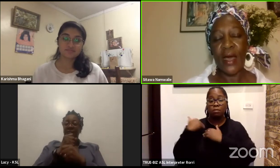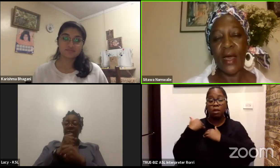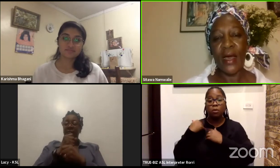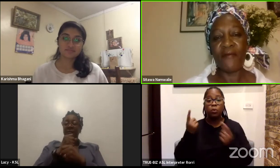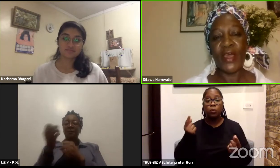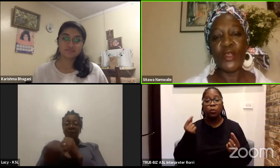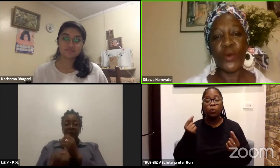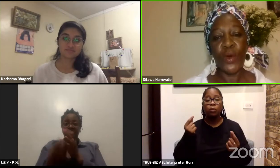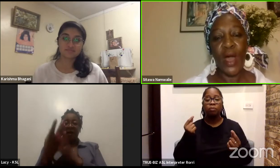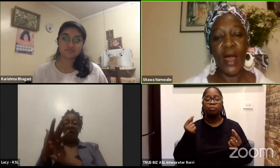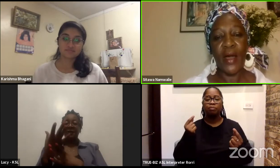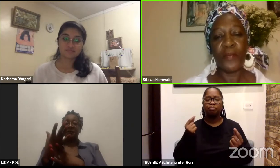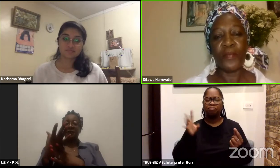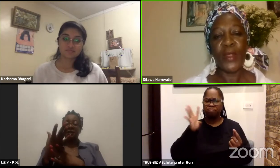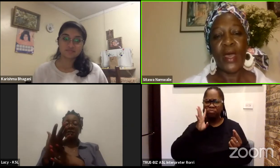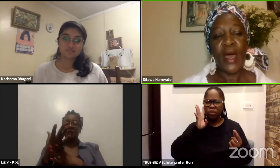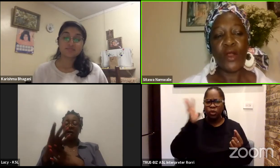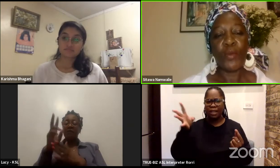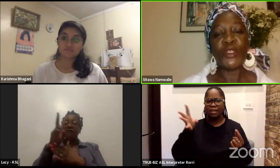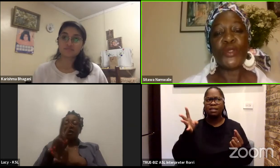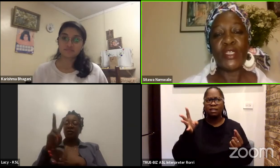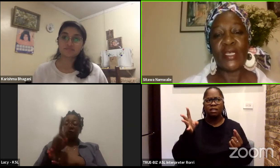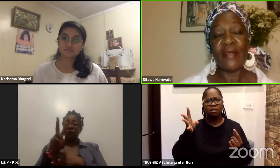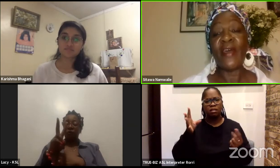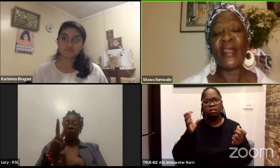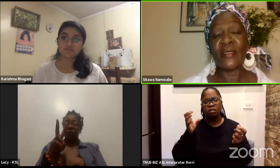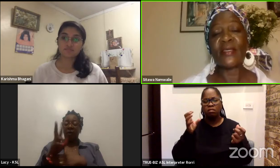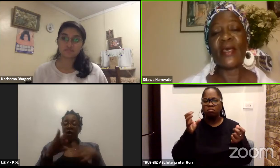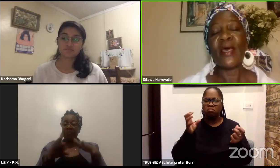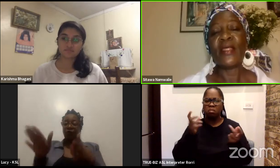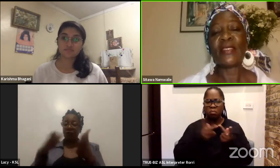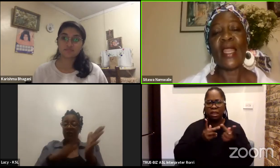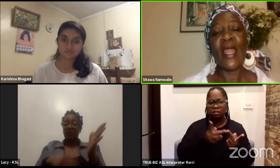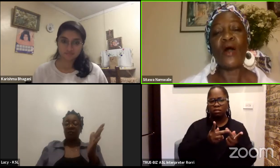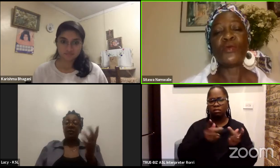a venue, an opportunity, event that allows